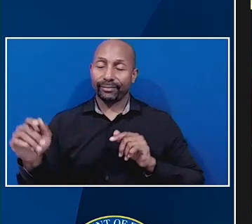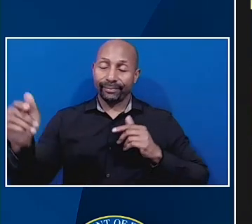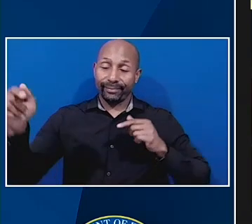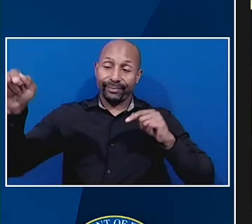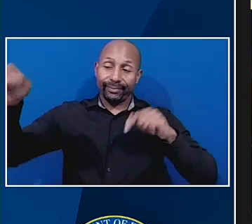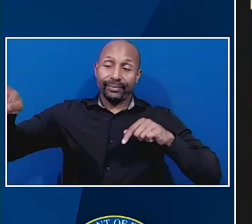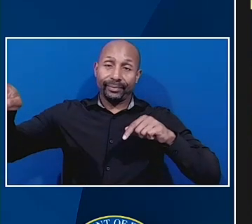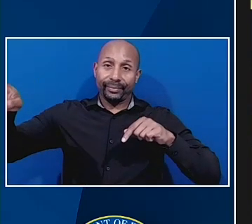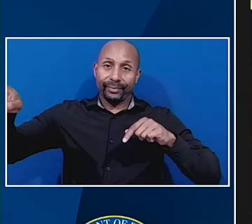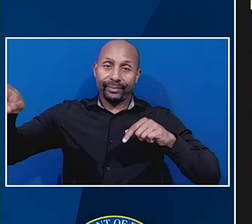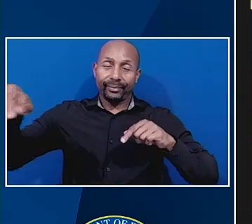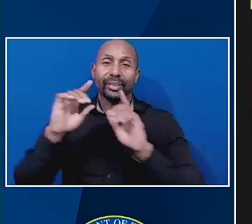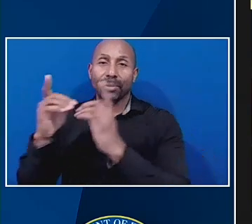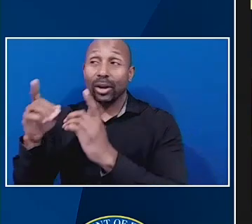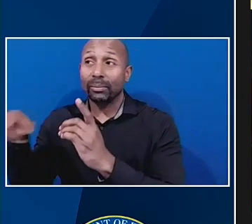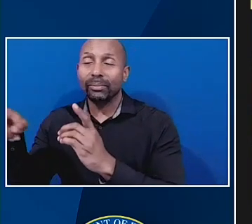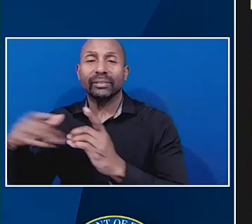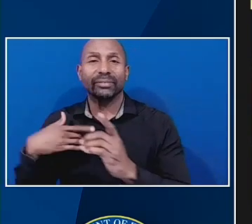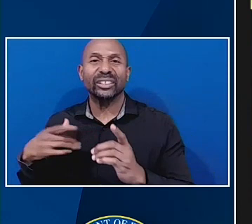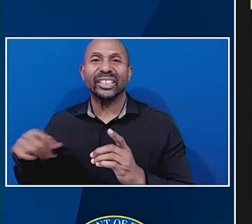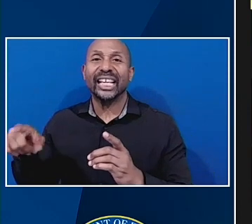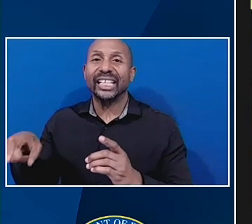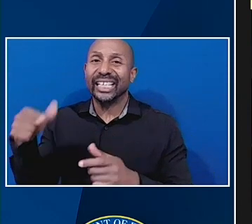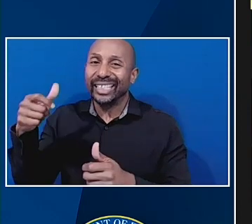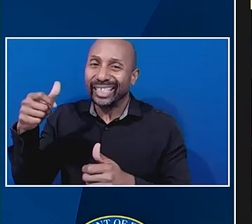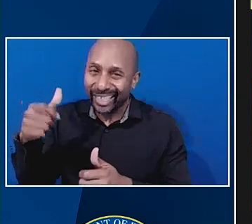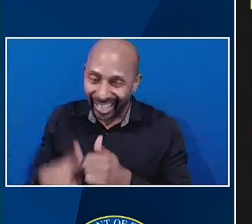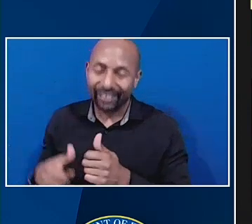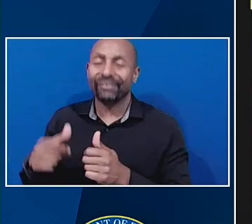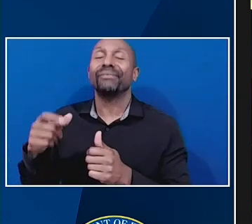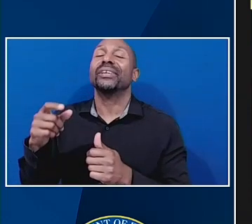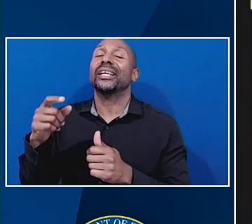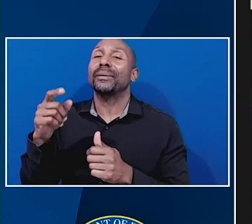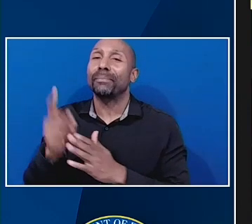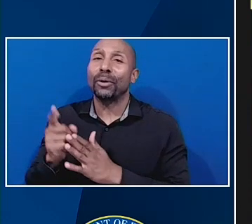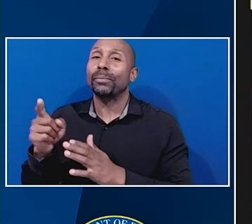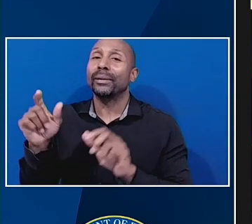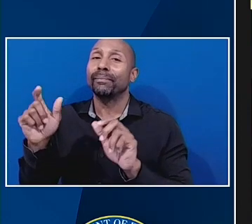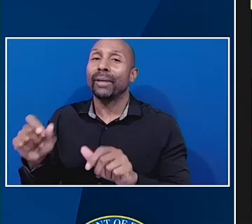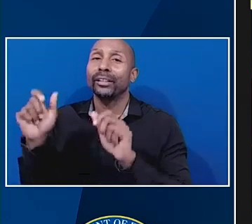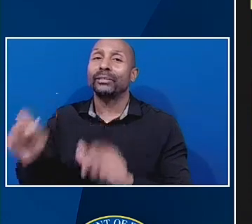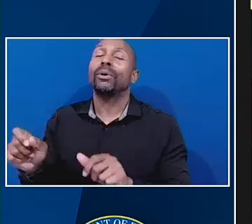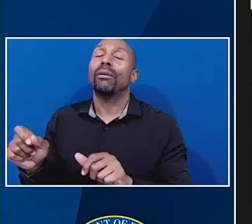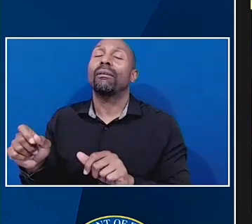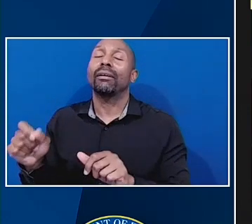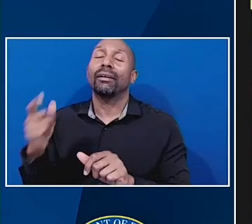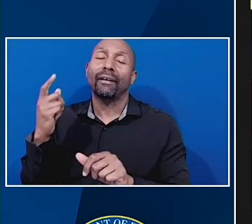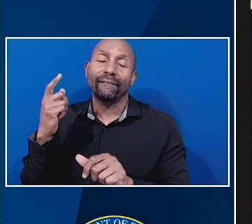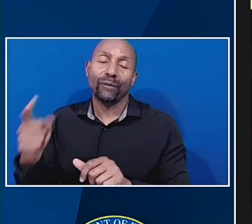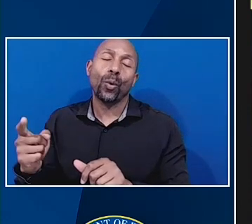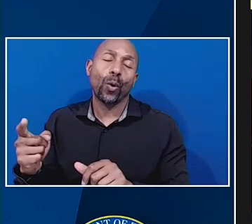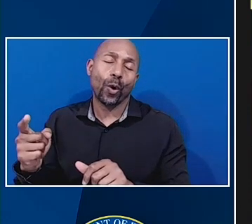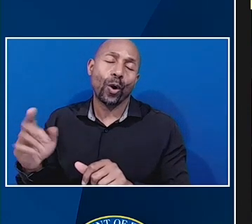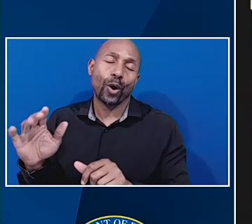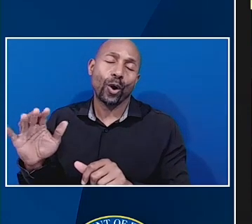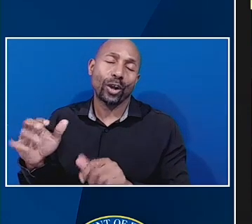they need every single moment they can squeeze to be able to review in a timely